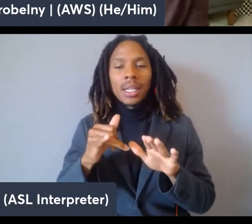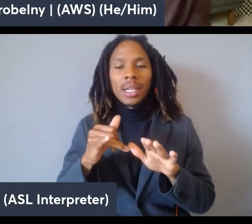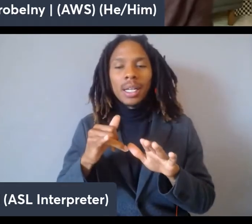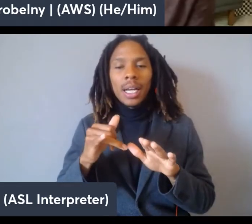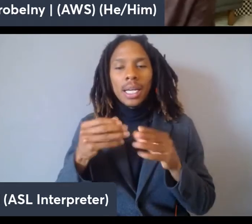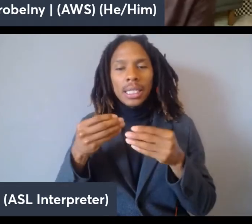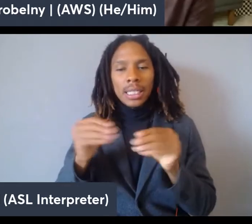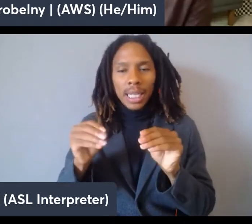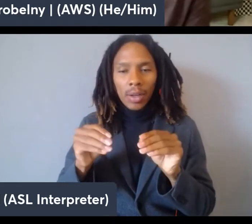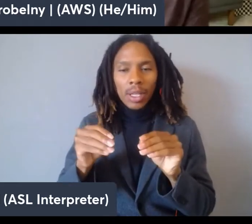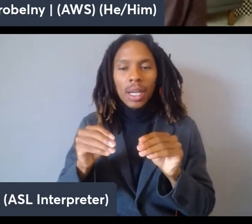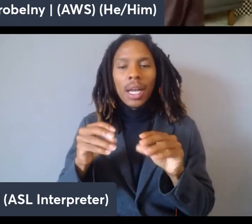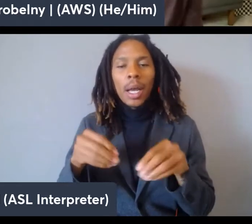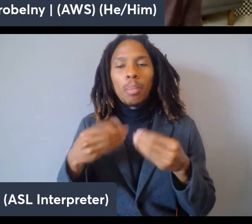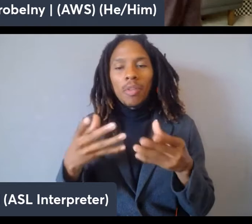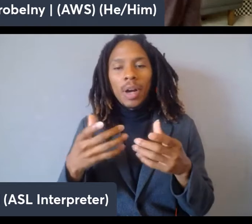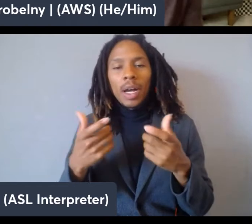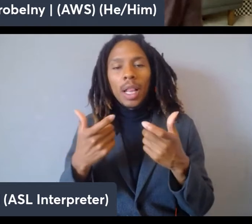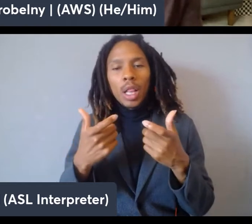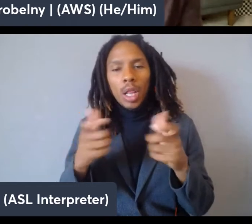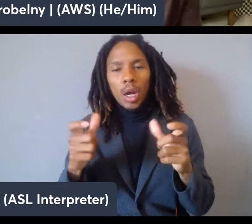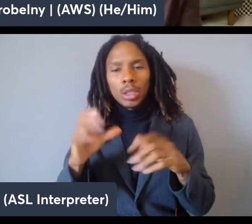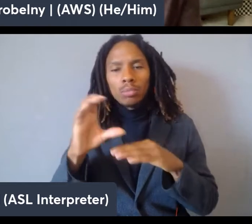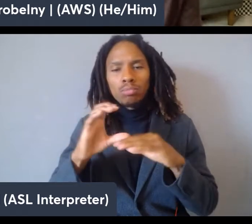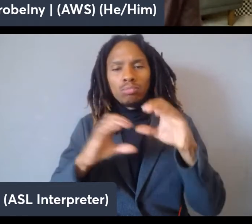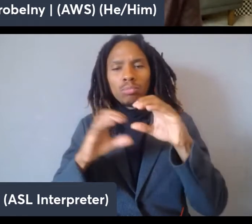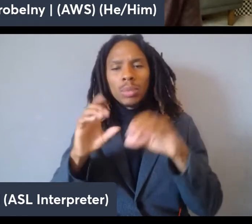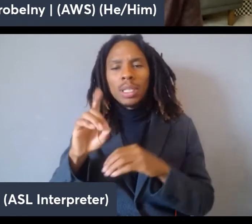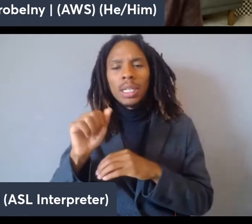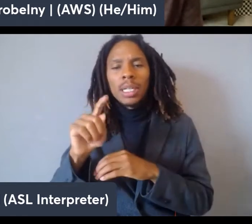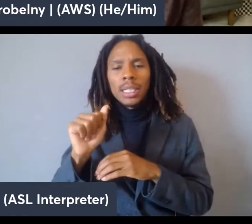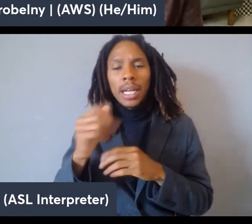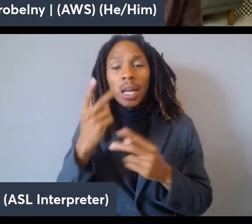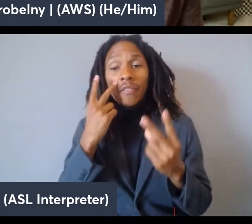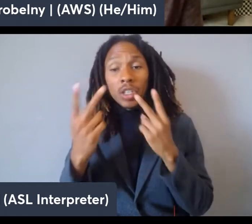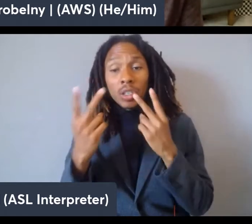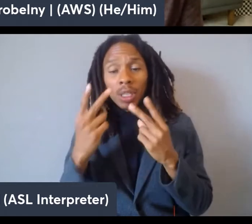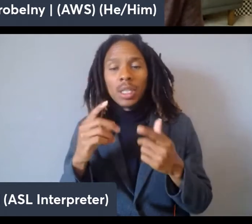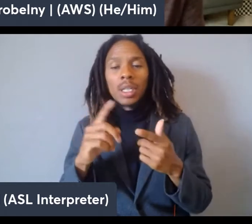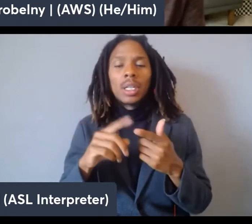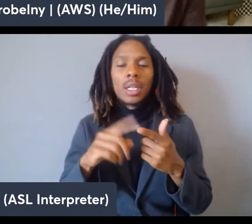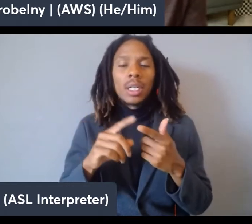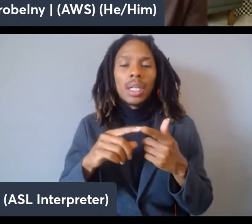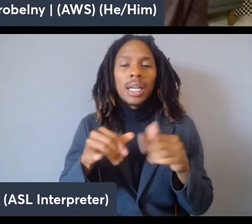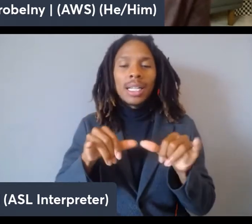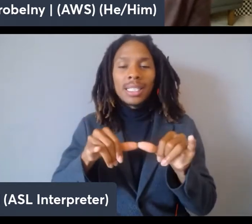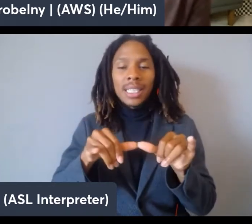and provide lots of data visualization and analytics capabilities to your users.